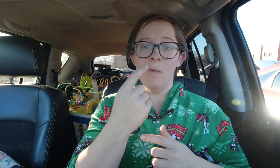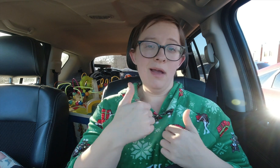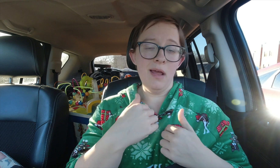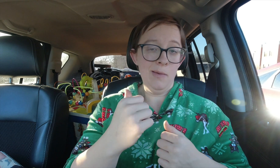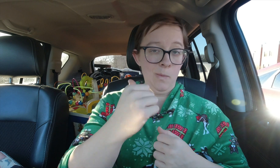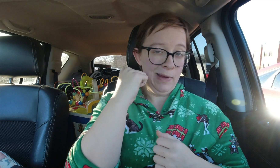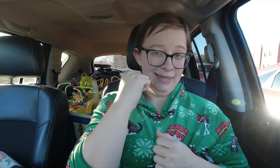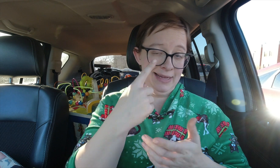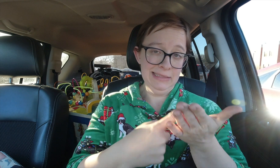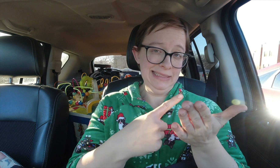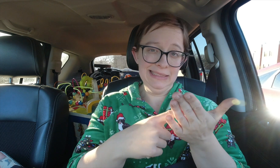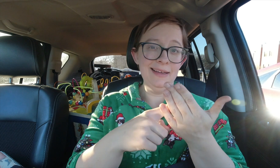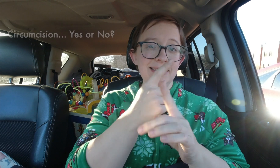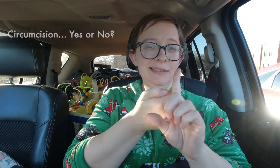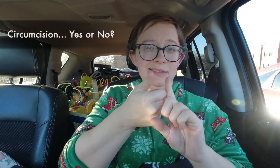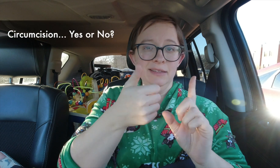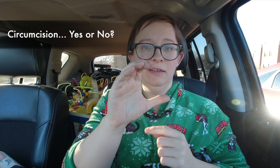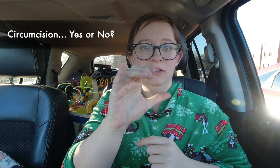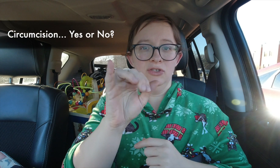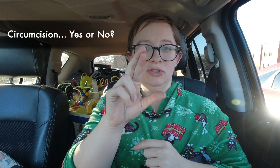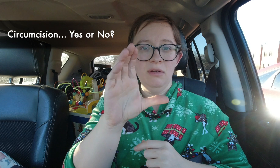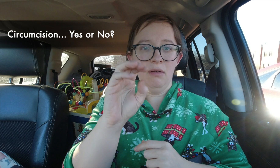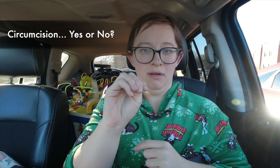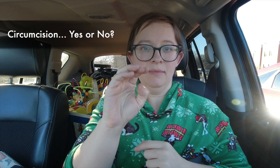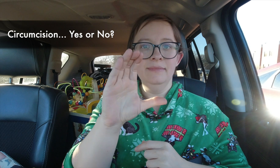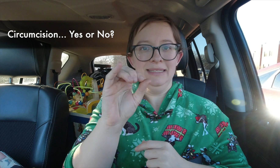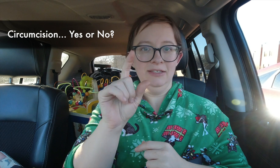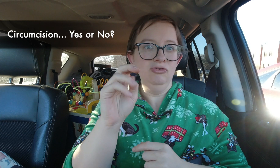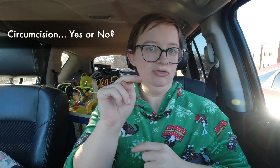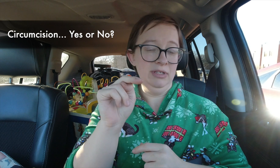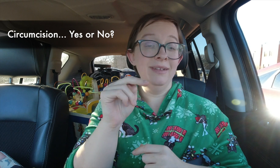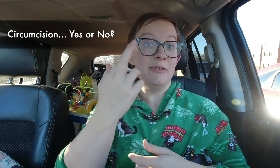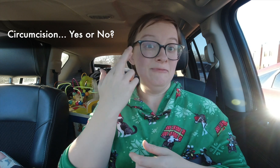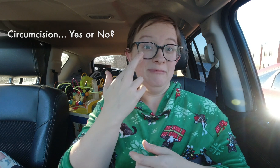One thing that we are not going to discuss is circumcision.